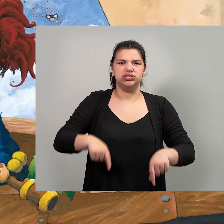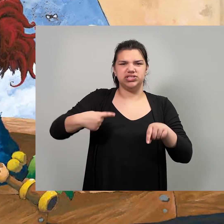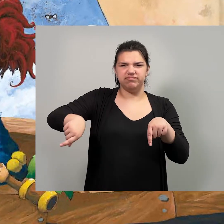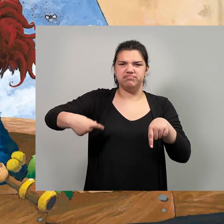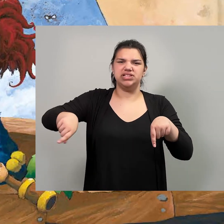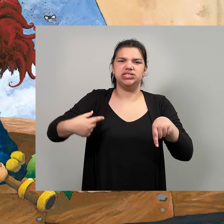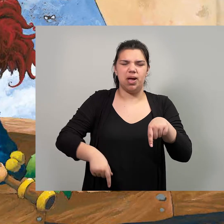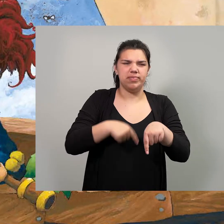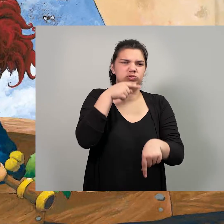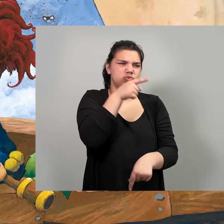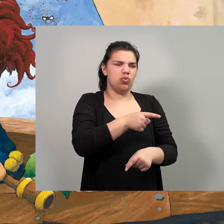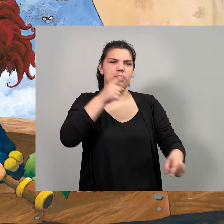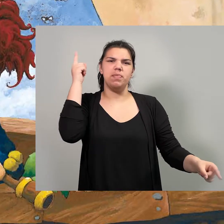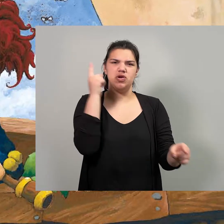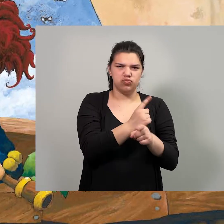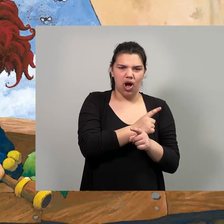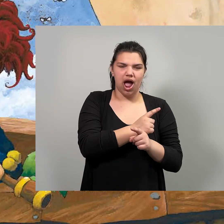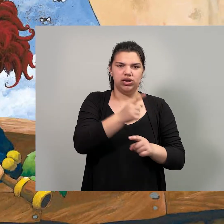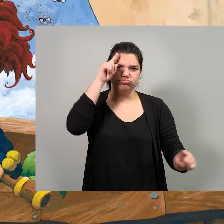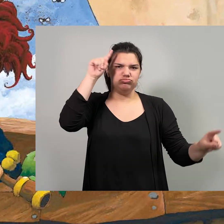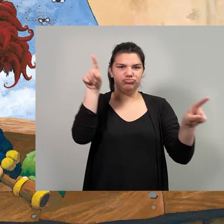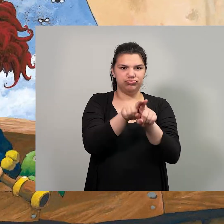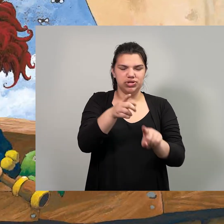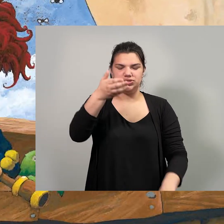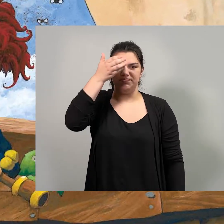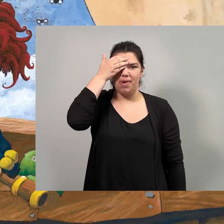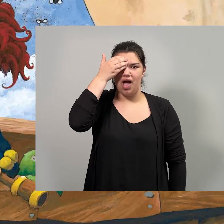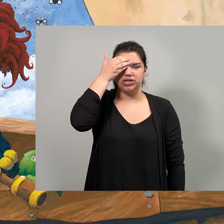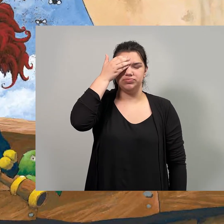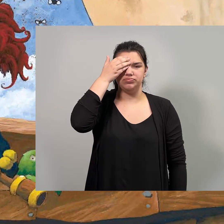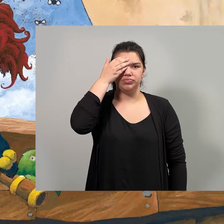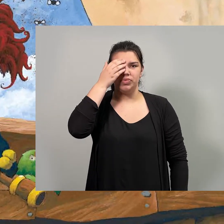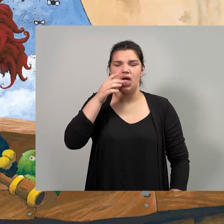"Shiver me timbers ye be right," hollered the terrible horrible smelly pirate.